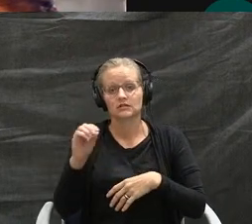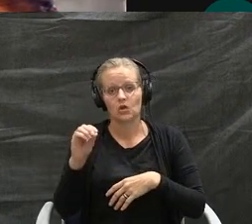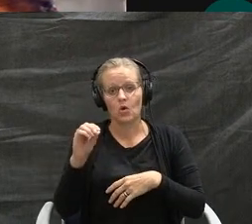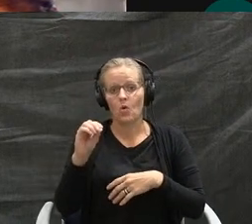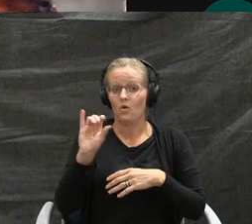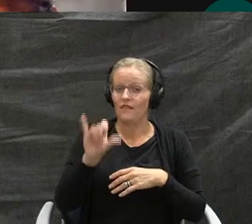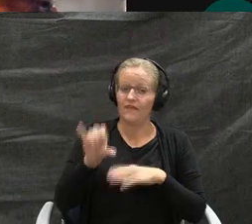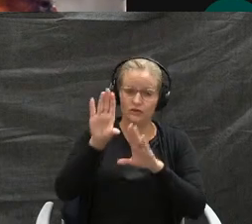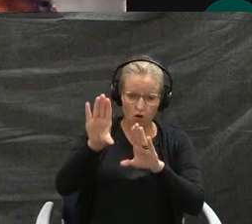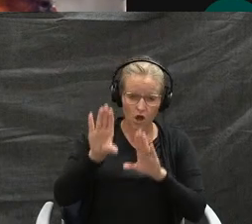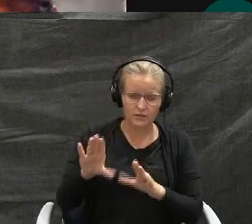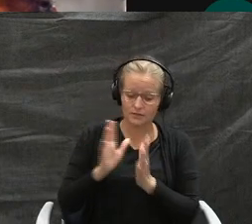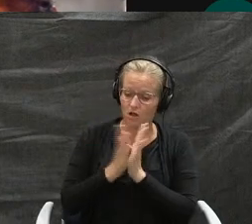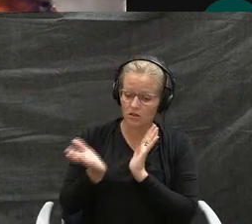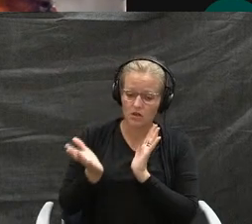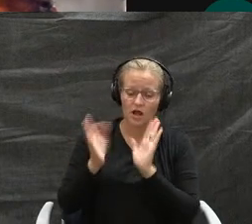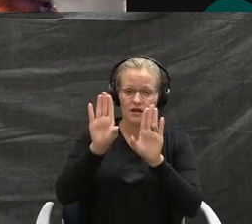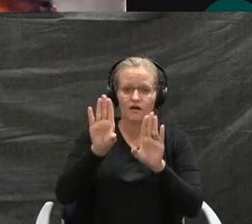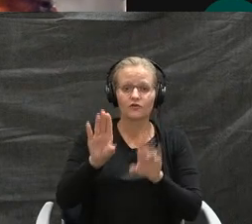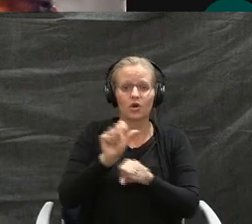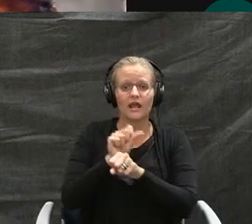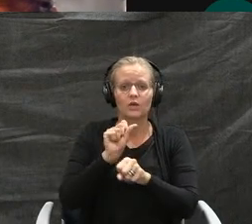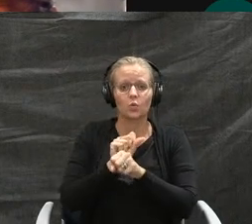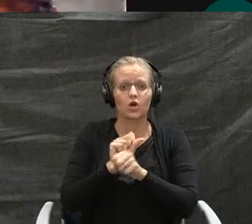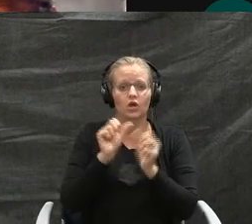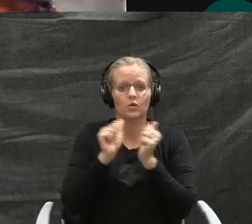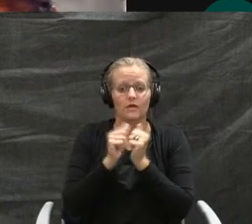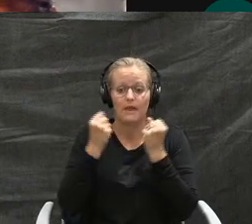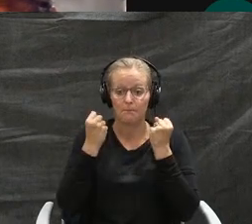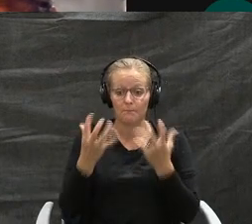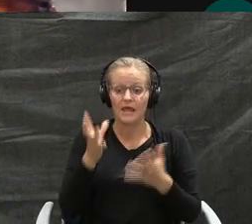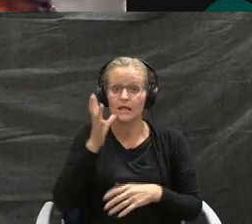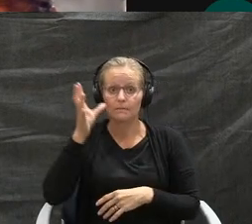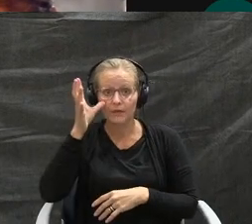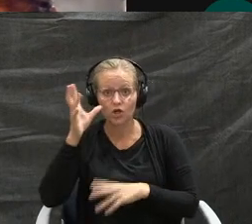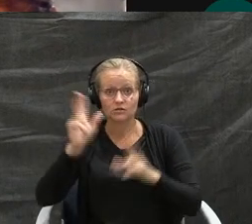'cause it was a lot of good work done by many many people. Many